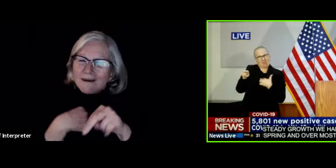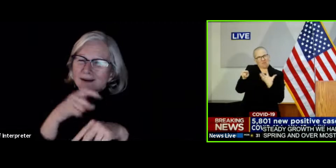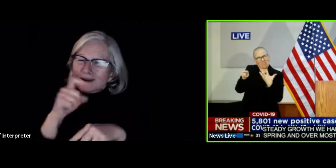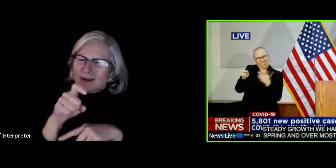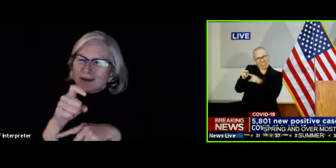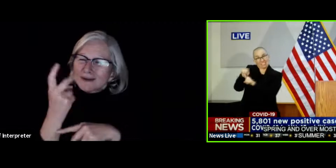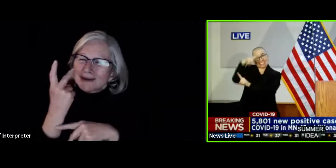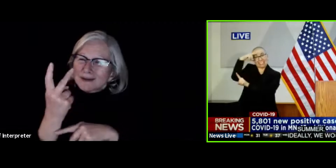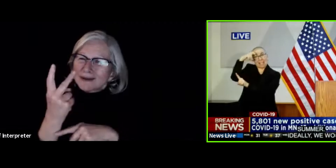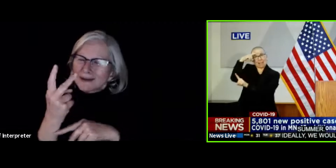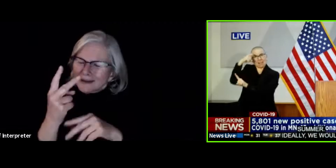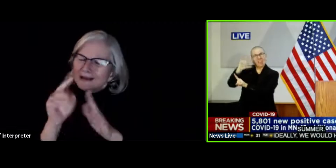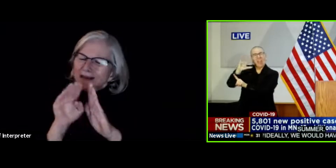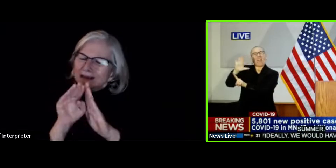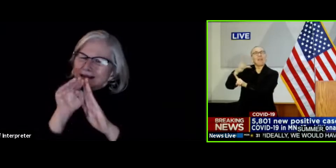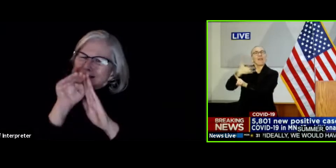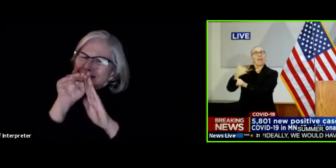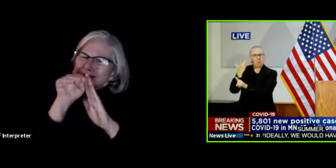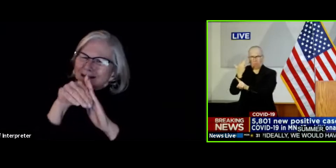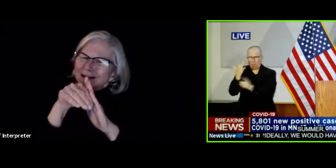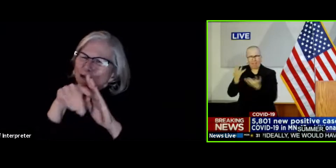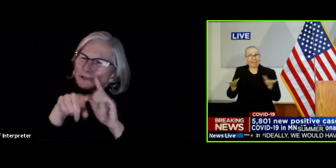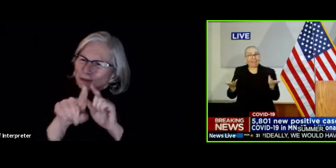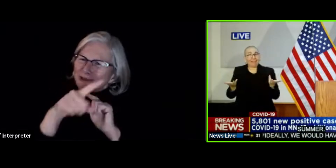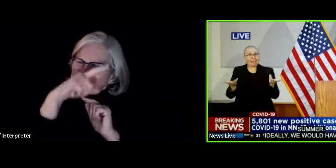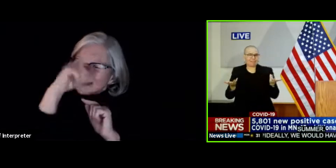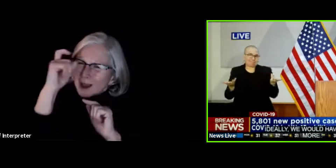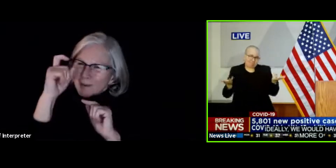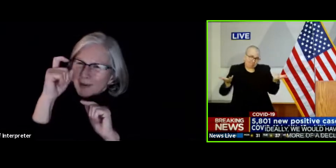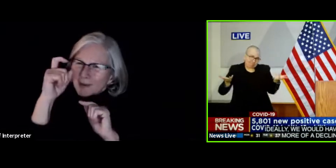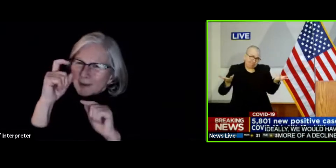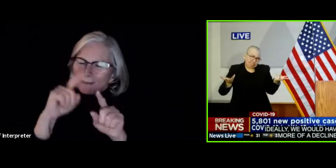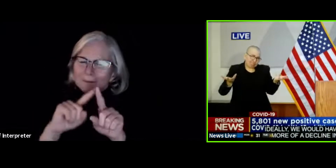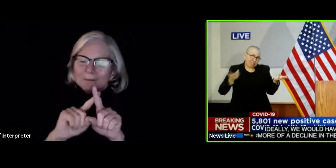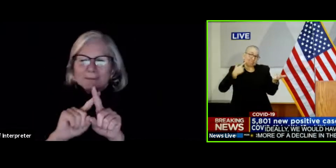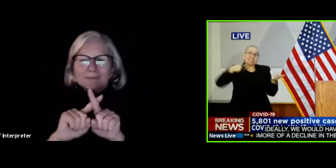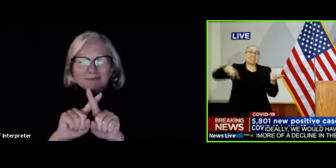WE DID SEE WHAT TURNED OUT TO BE AN AWFULLY SHORT RESPITE, ABOUT THREE